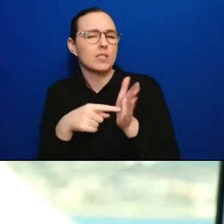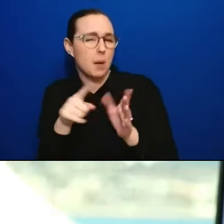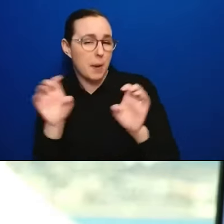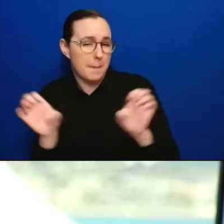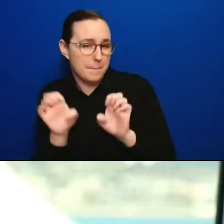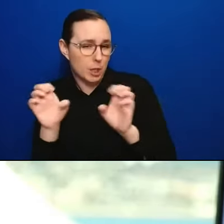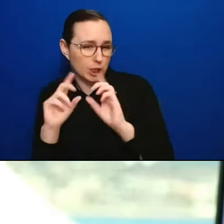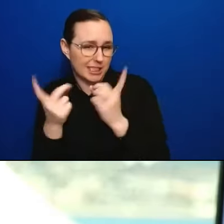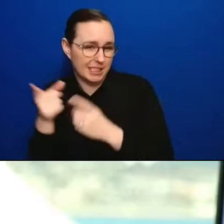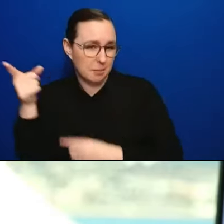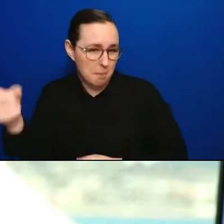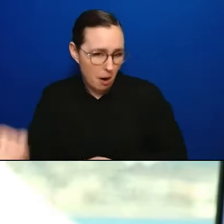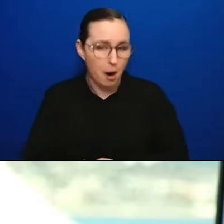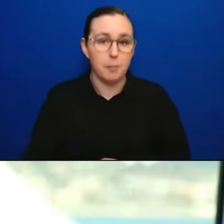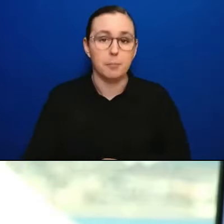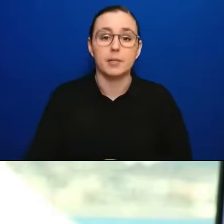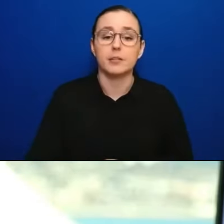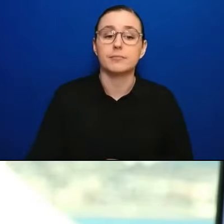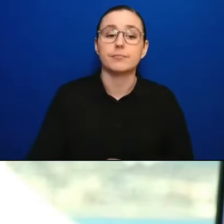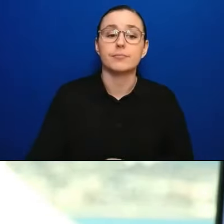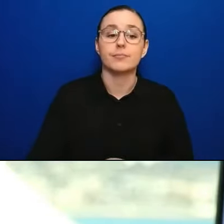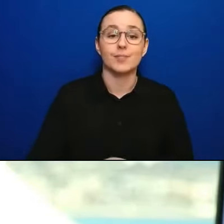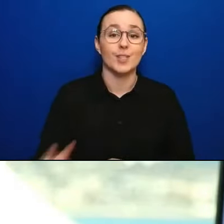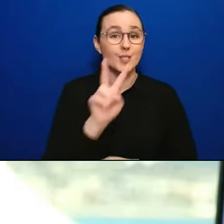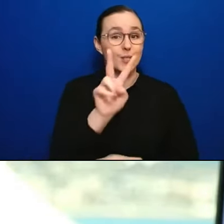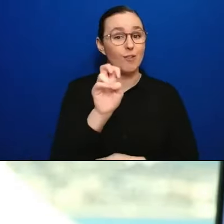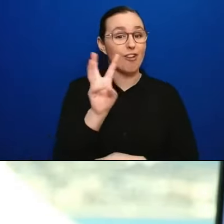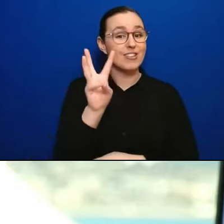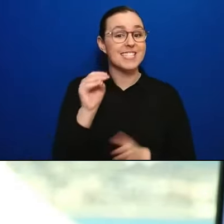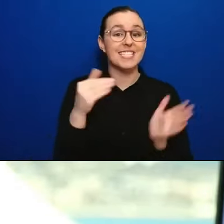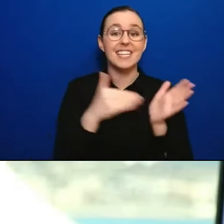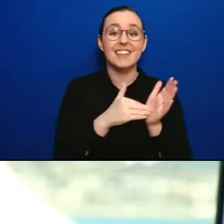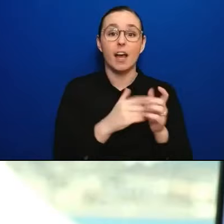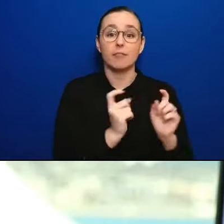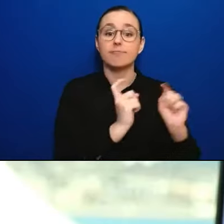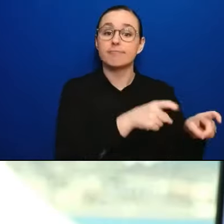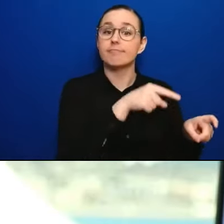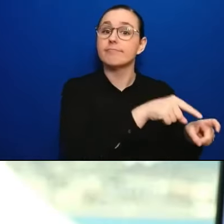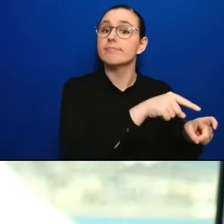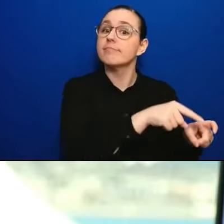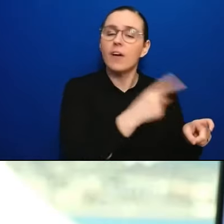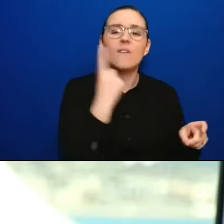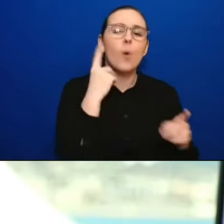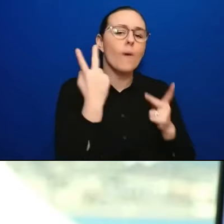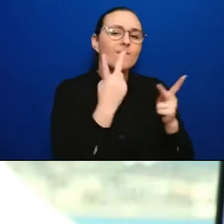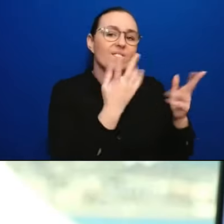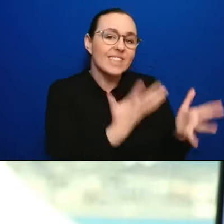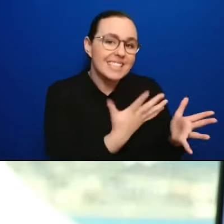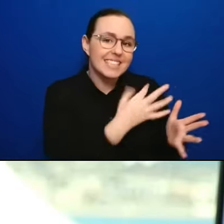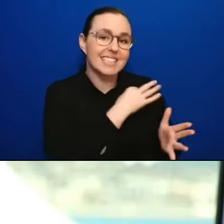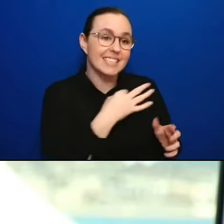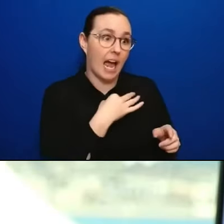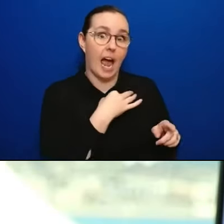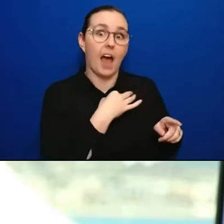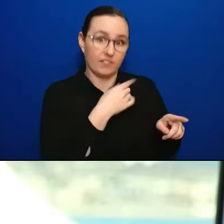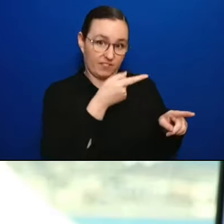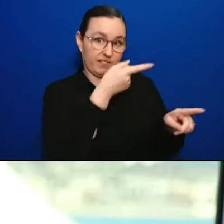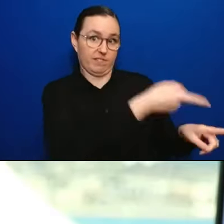symptomatic healthcare workers and Health Authority programs for example emergency departments.